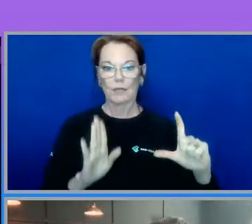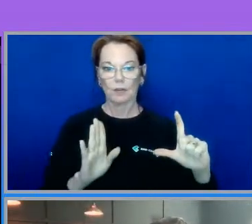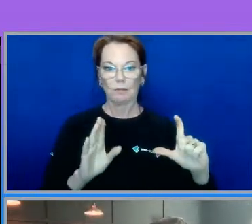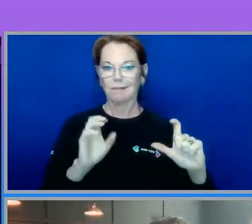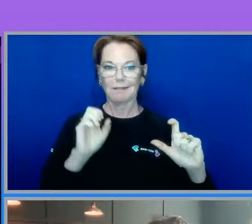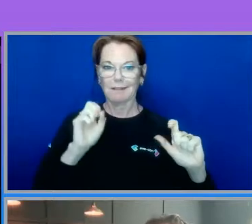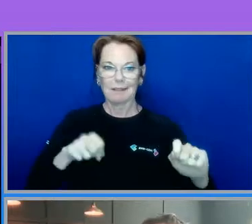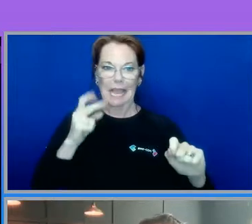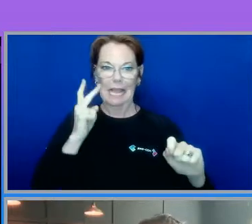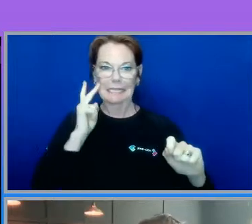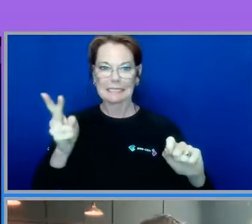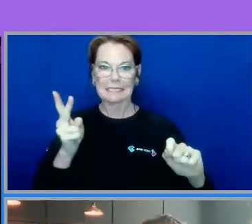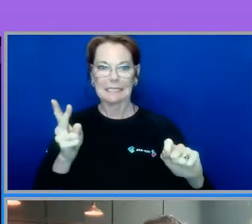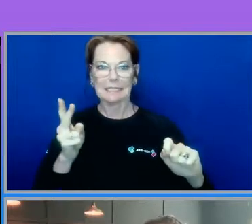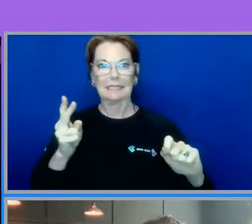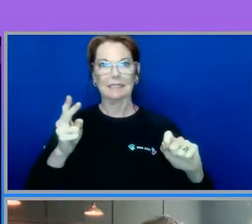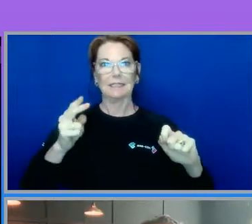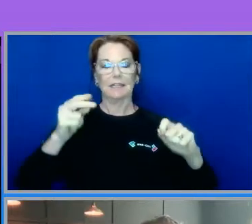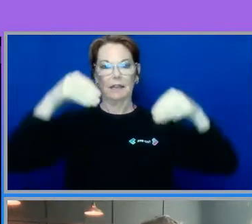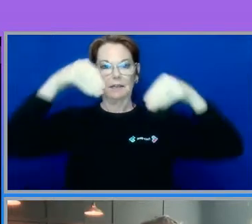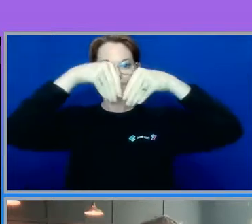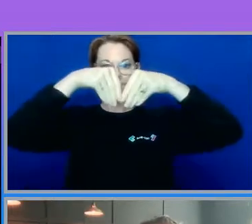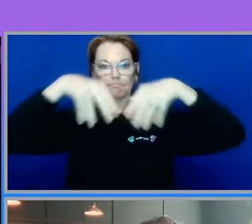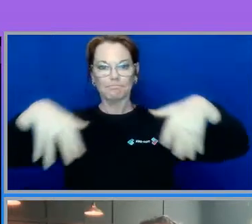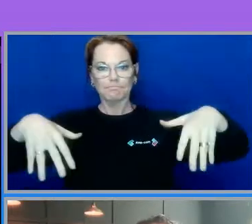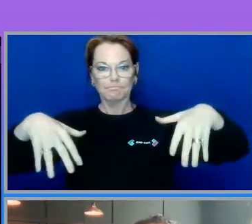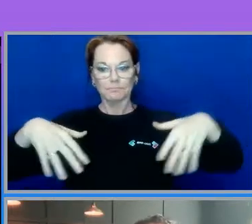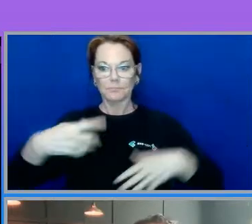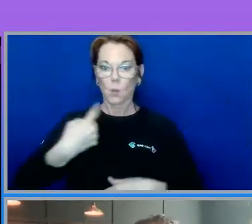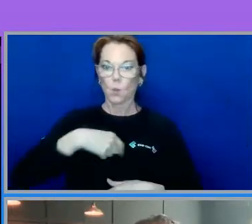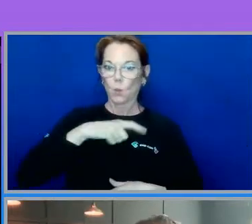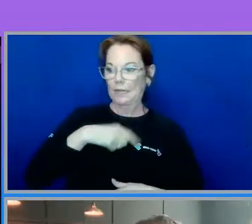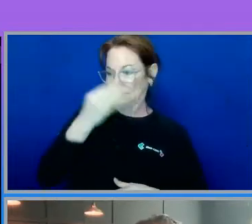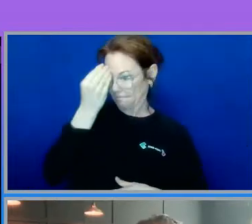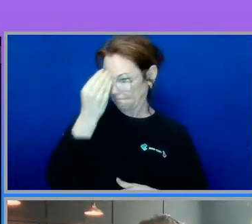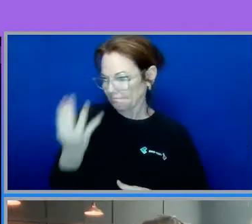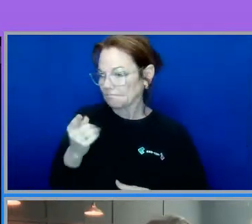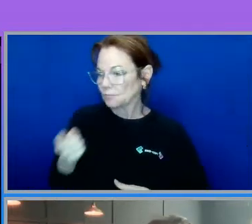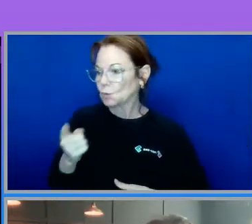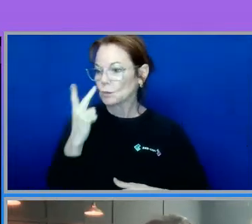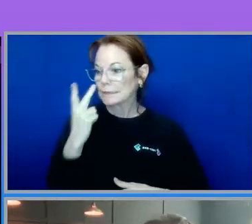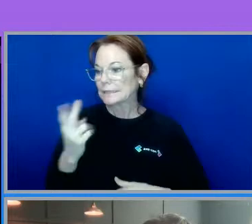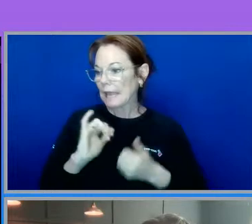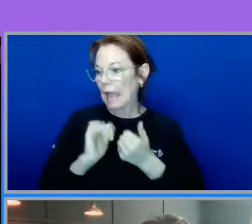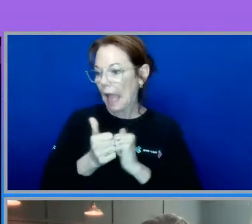visual hierarchy. We need to tell it how to see, and we need